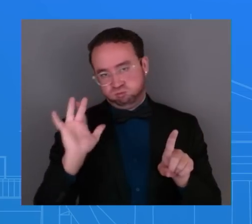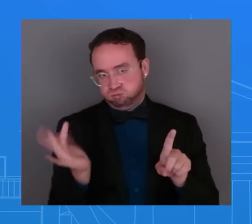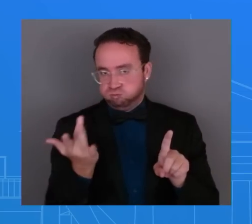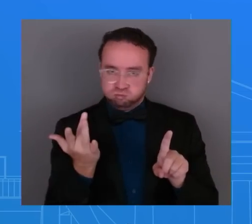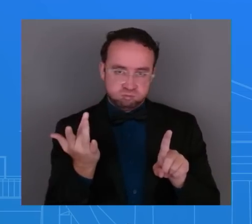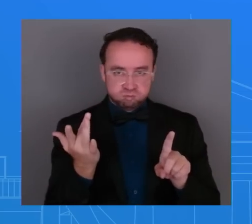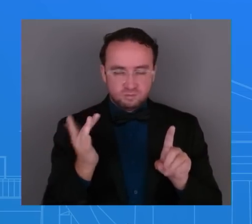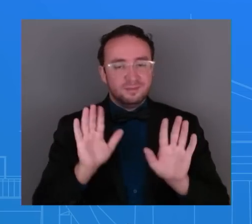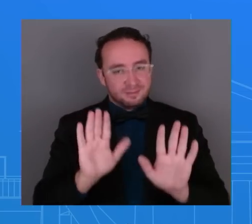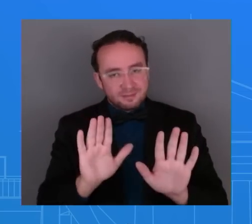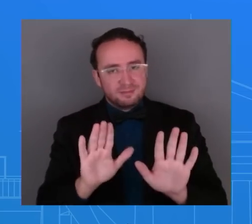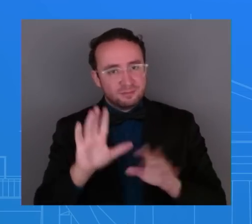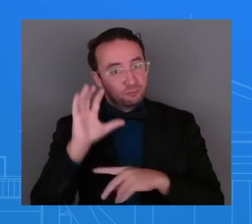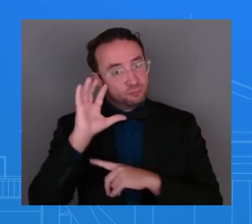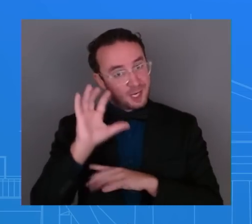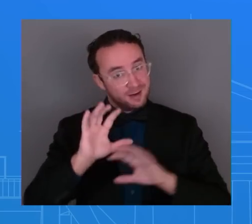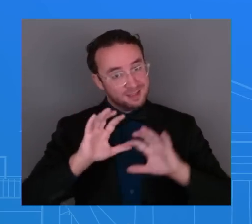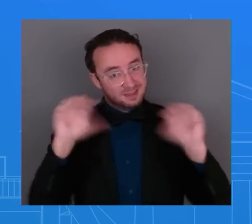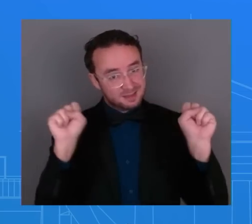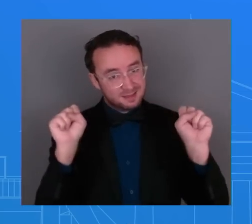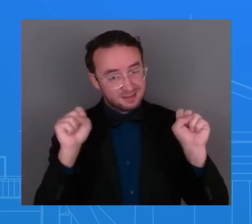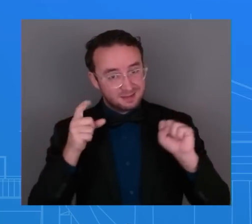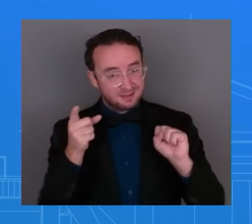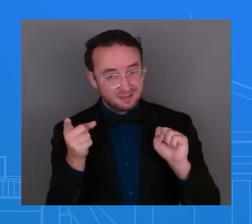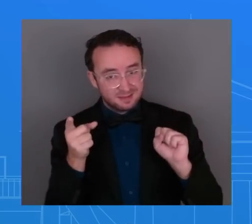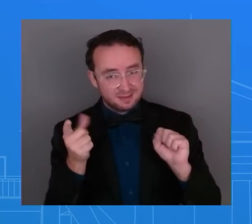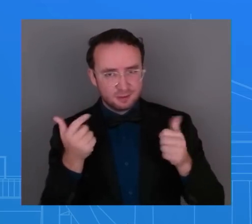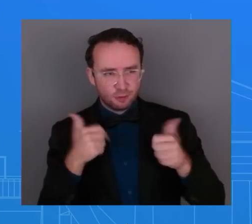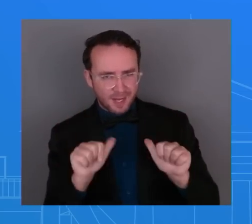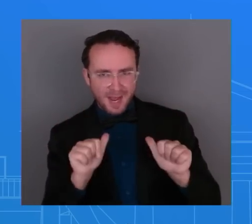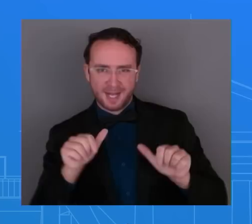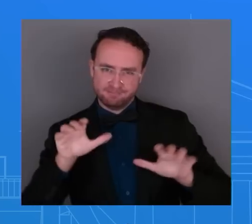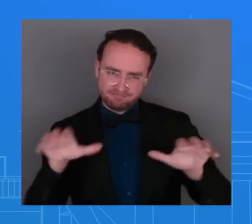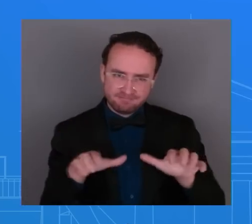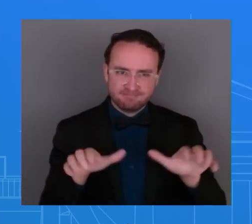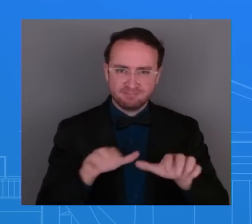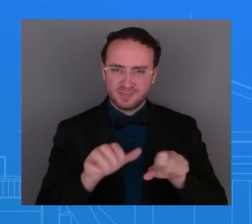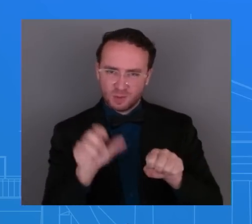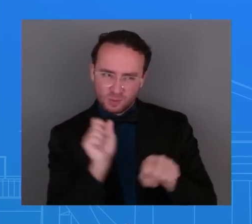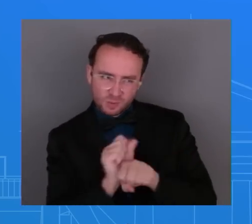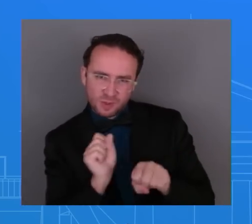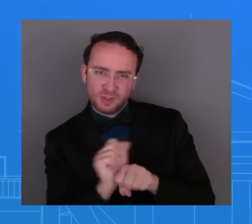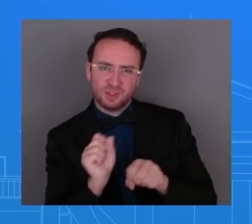with Republicans in the Senate and Democrats. They were told not to move forward,